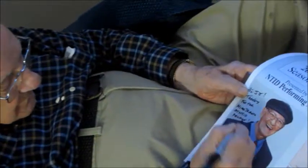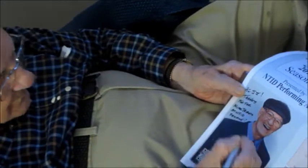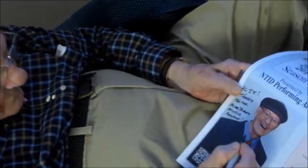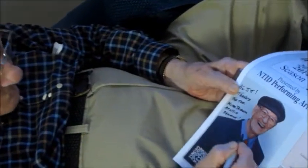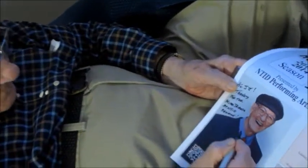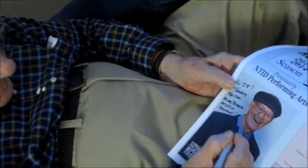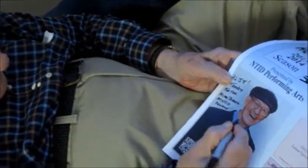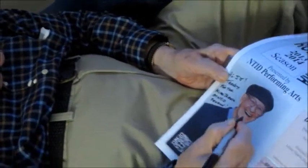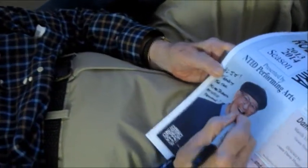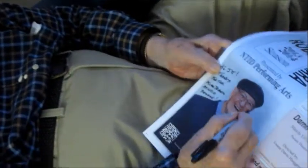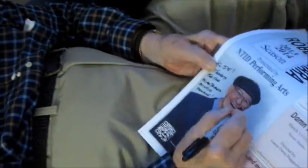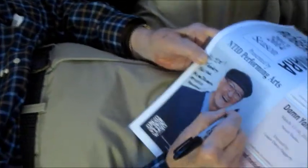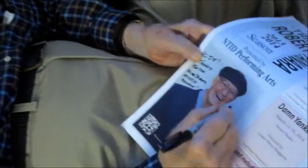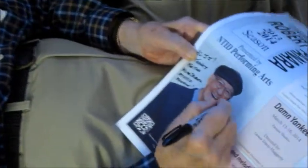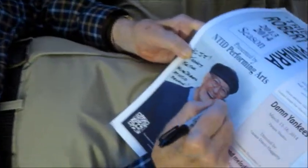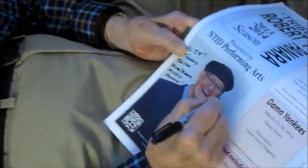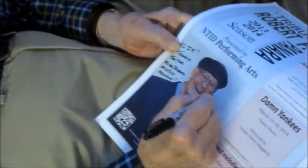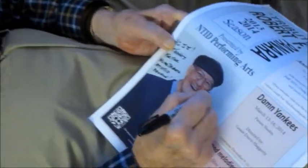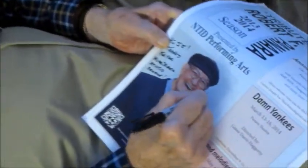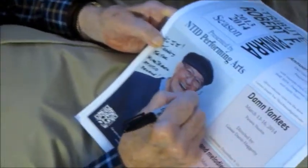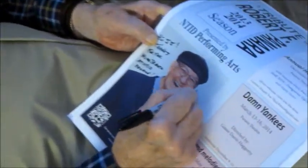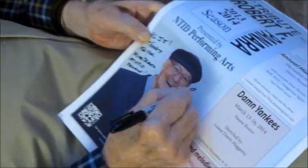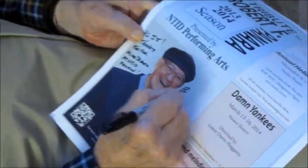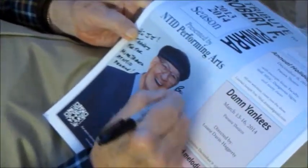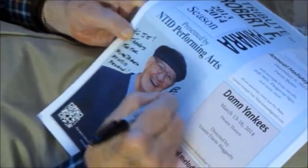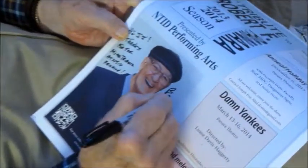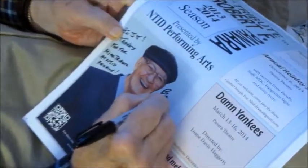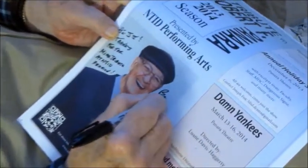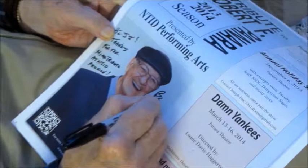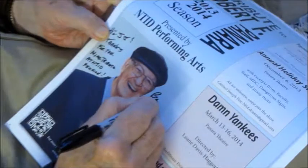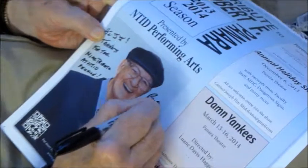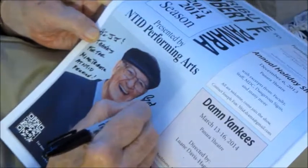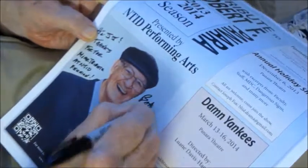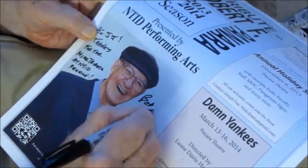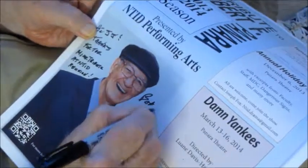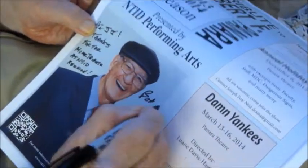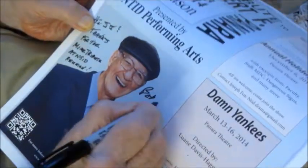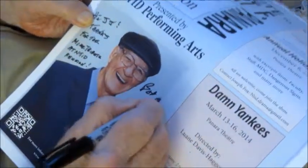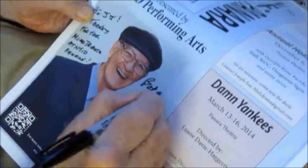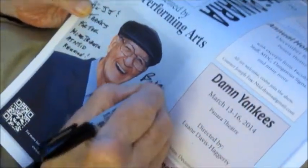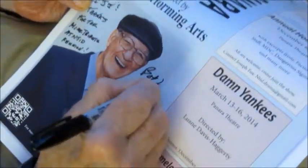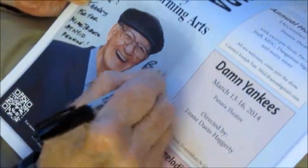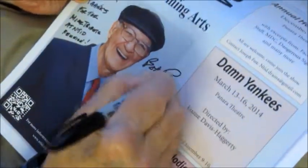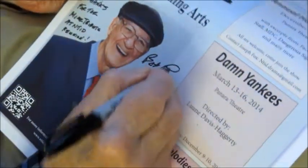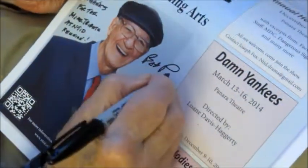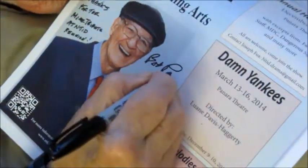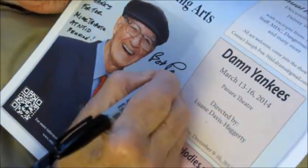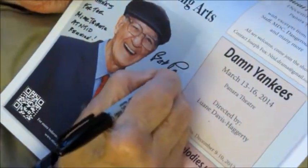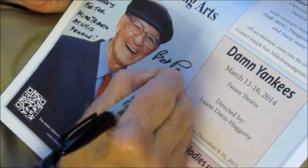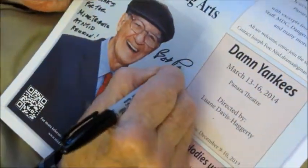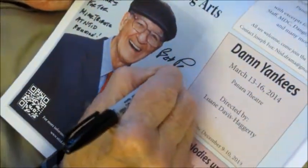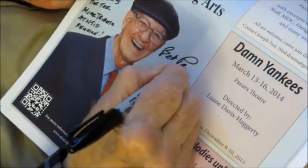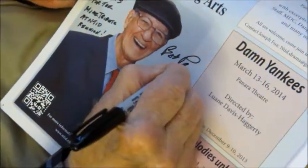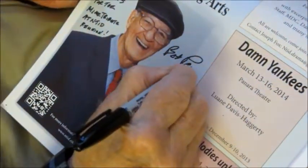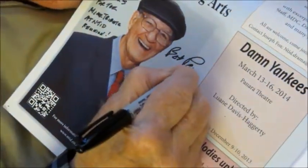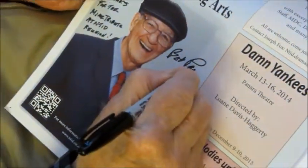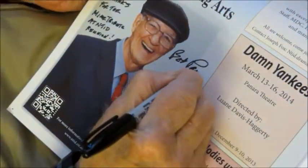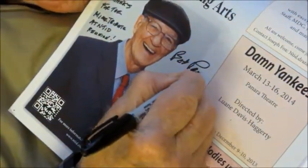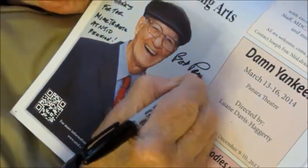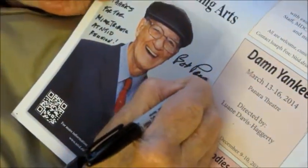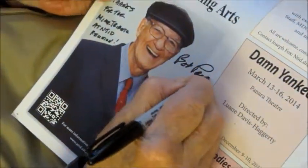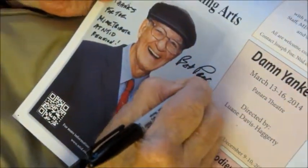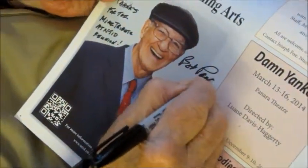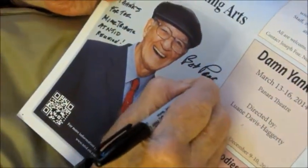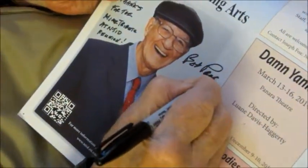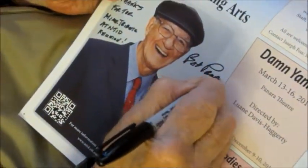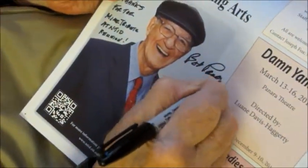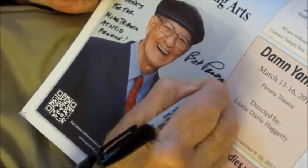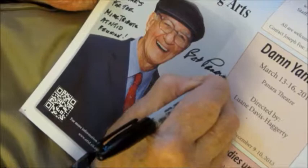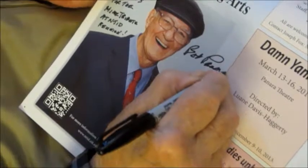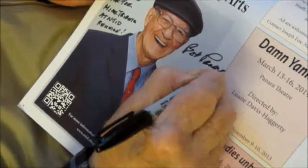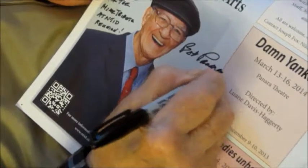(Hi JJ, Thanks for the Mime Tribute at NTID Reunion - Bob Panara)